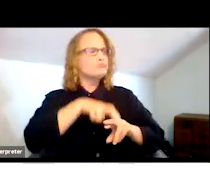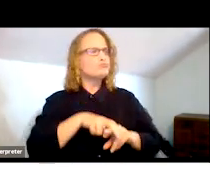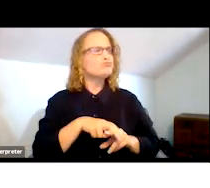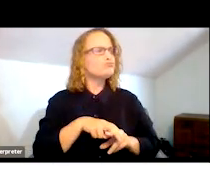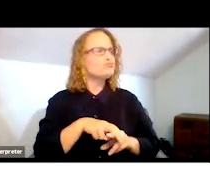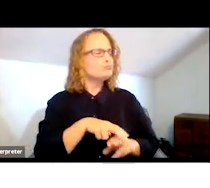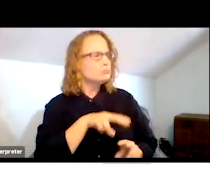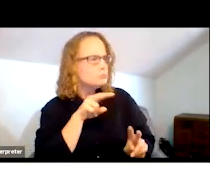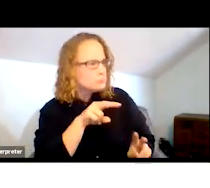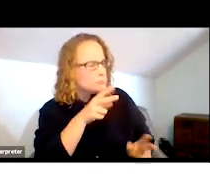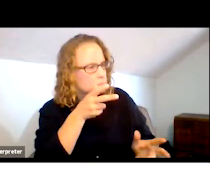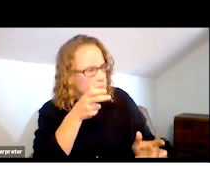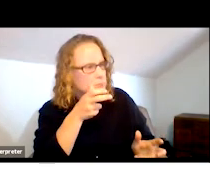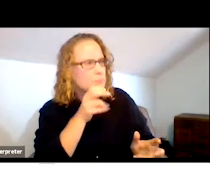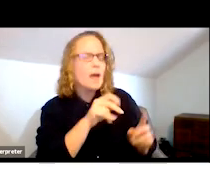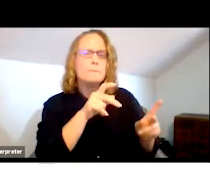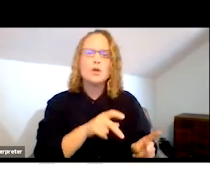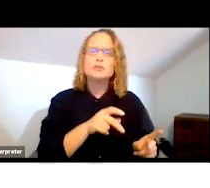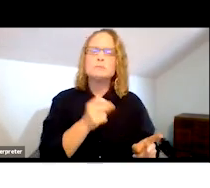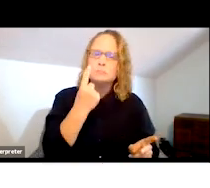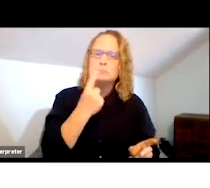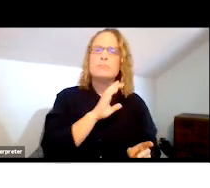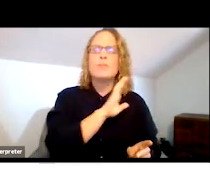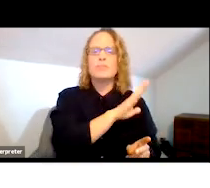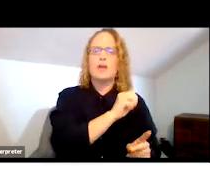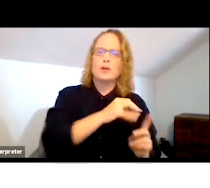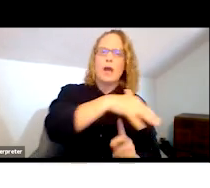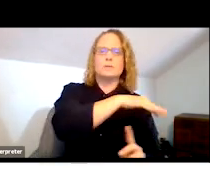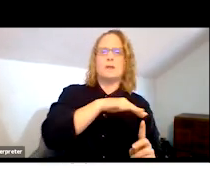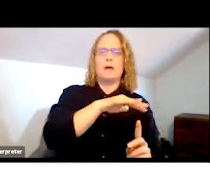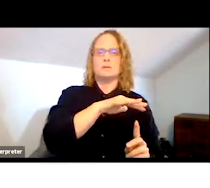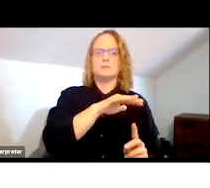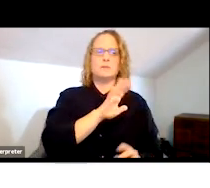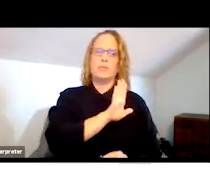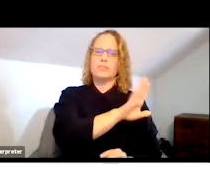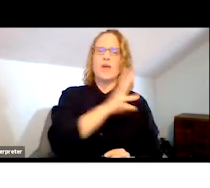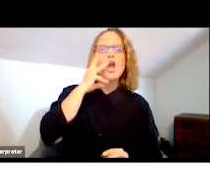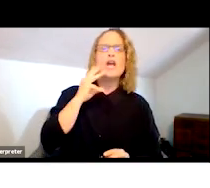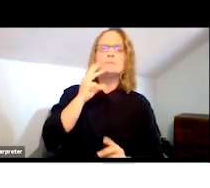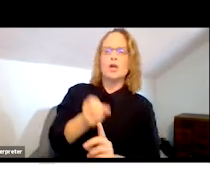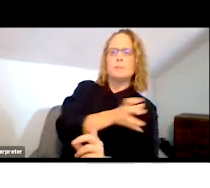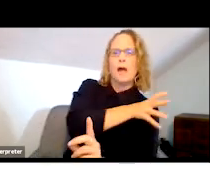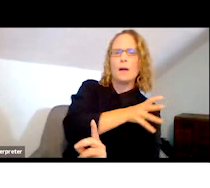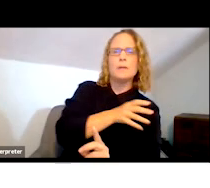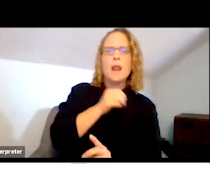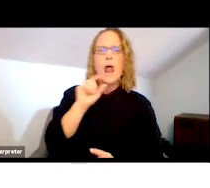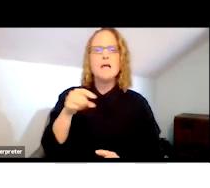And active listening is asking us to do the opposite, and asks us to listen with all of our body,